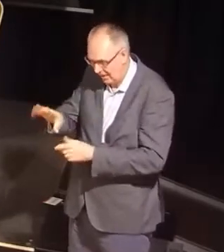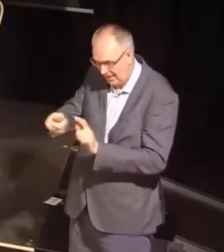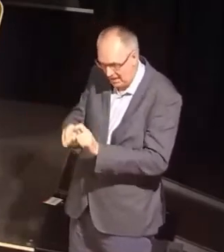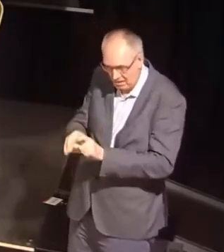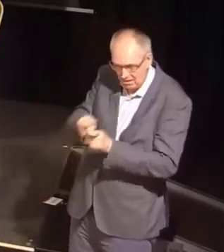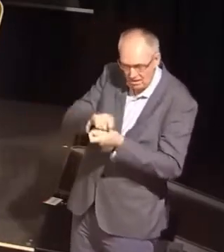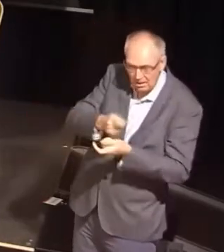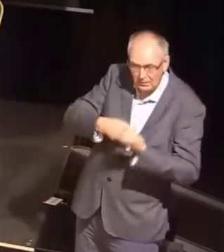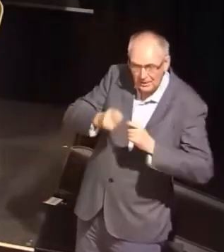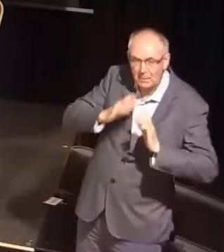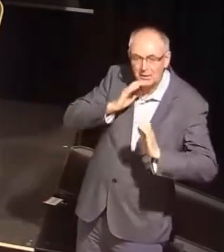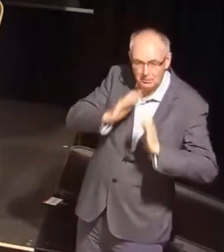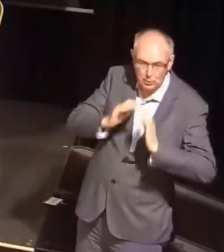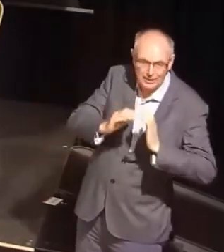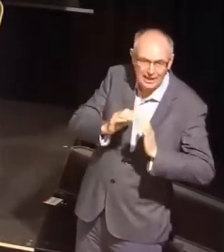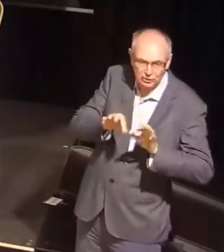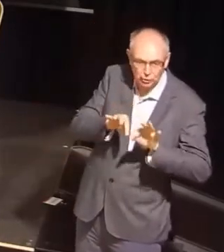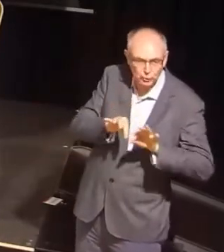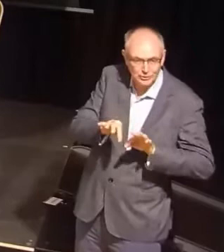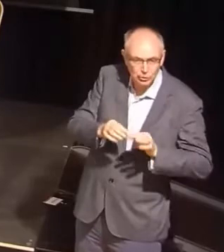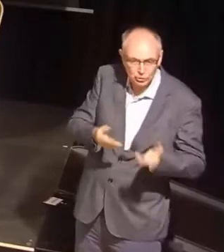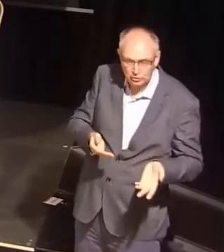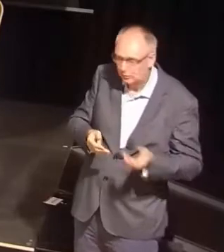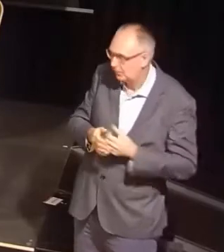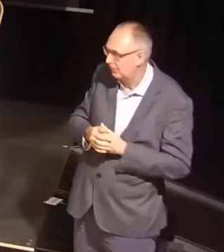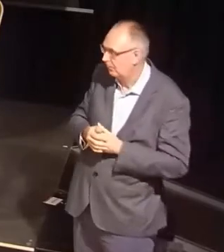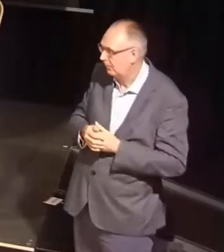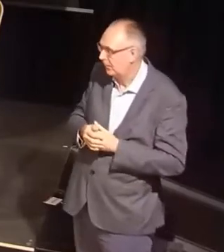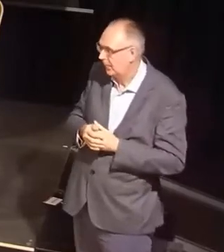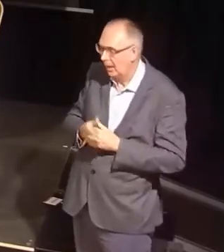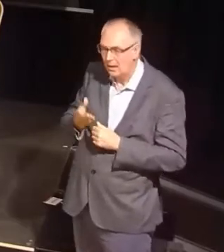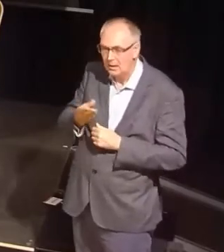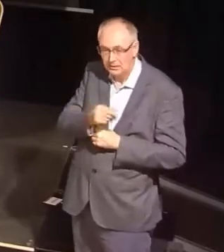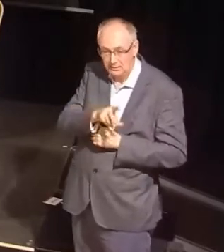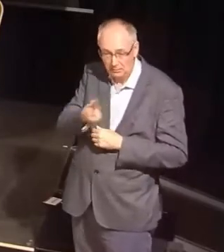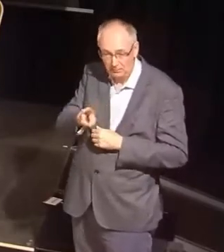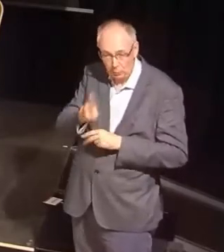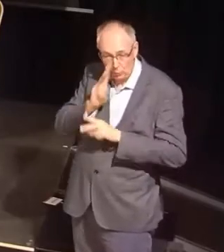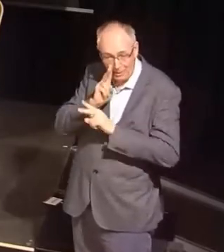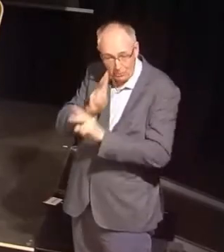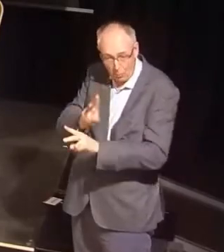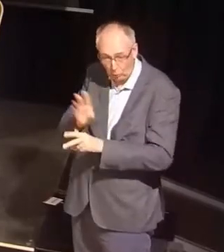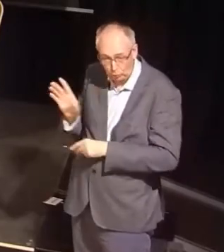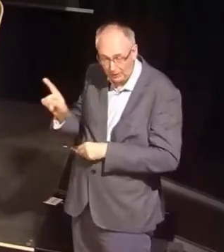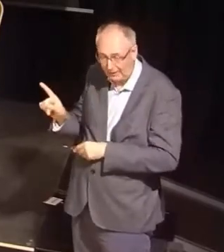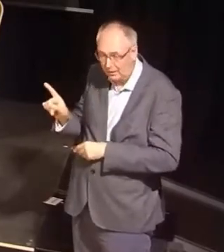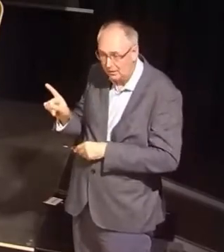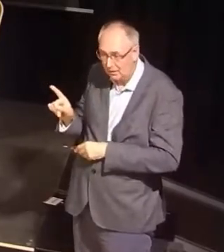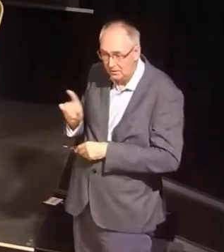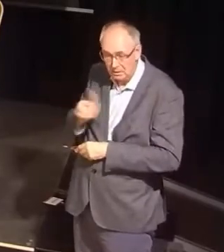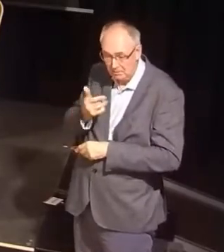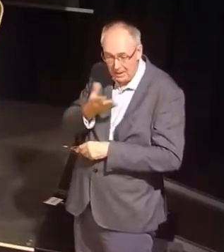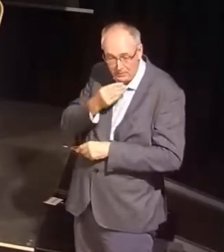So, some of you here, or watching eventually online, may actually use a communication aid